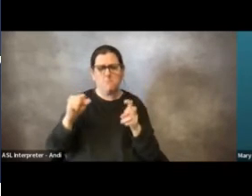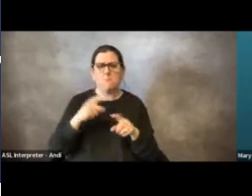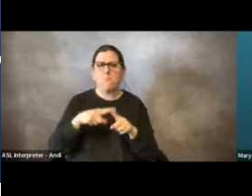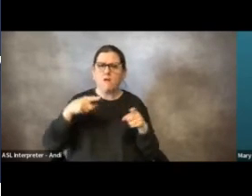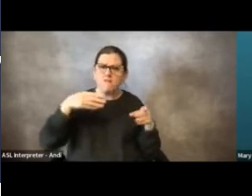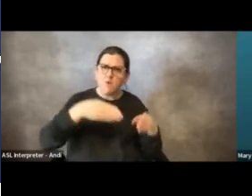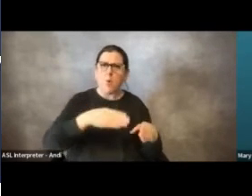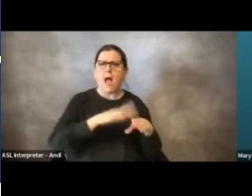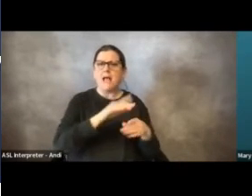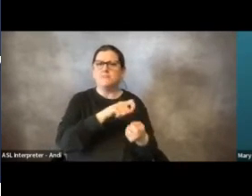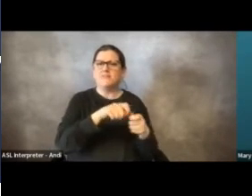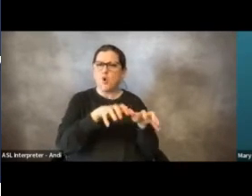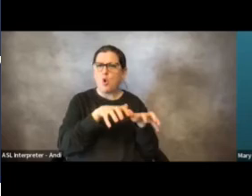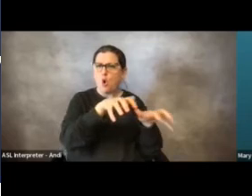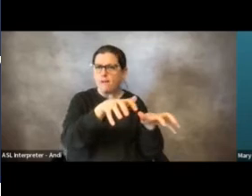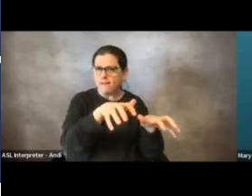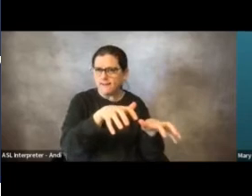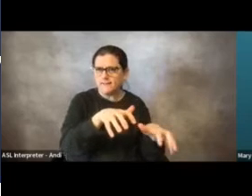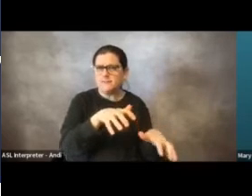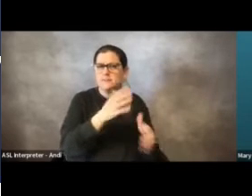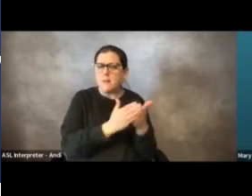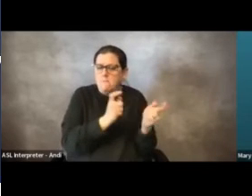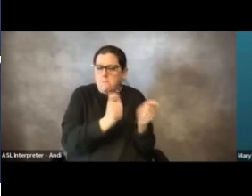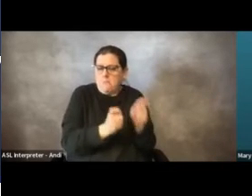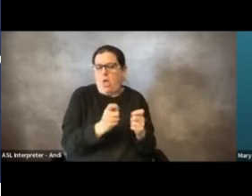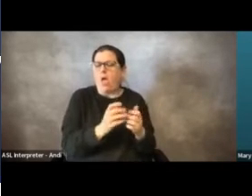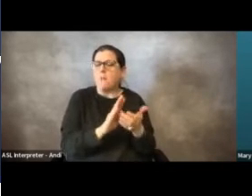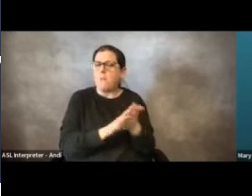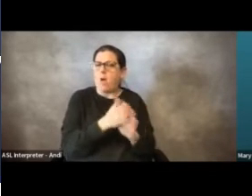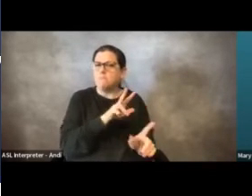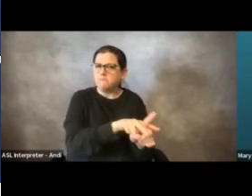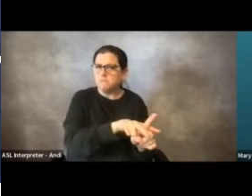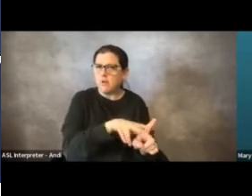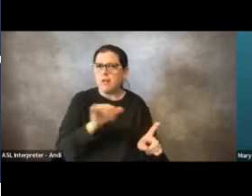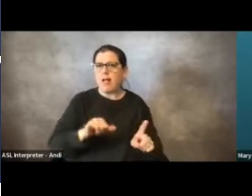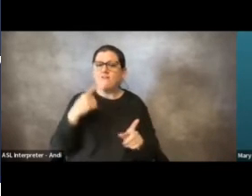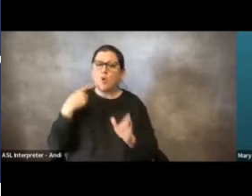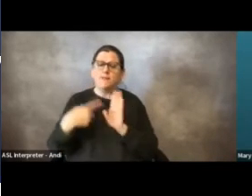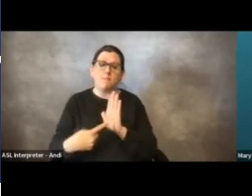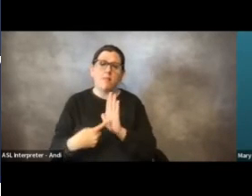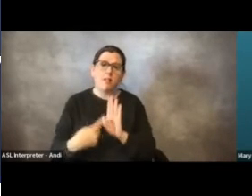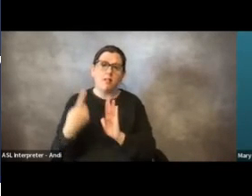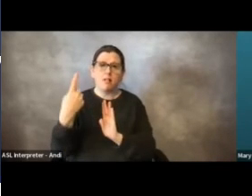different audiences with some slight modifications to make them applicable. So for example, one of our first shared learning